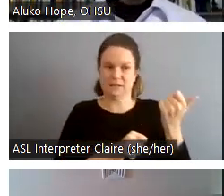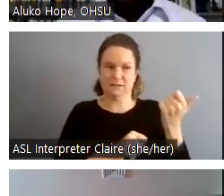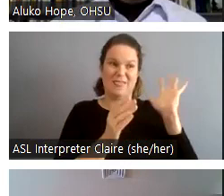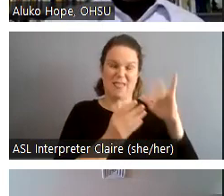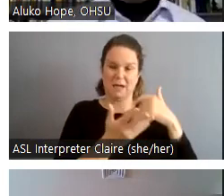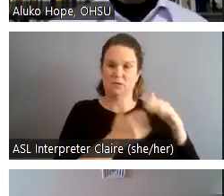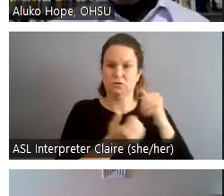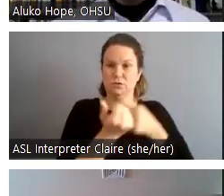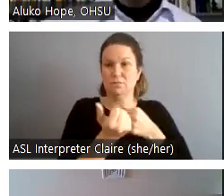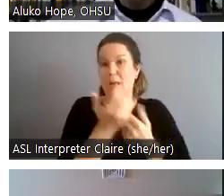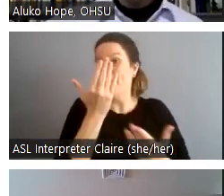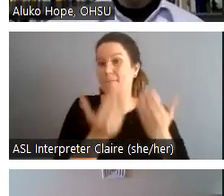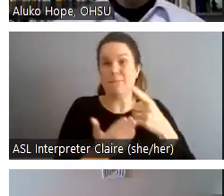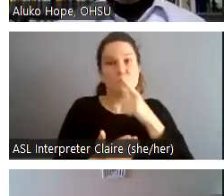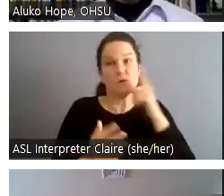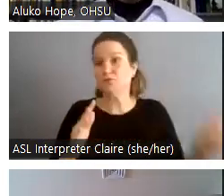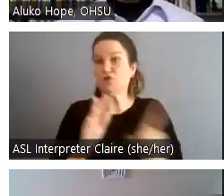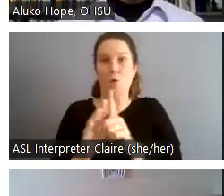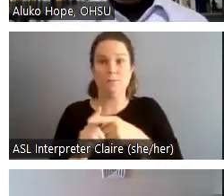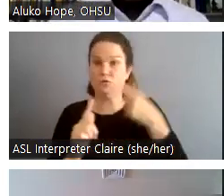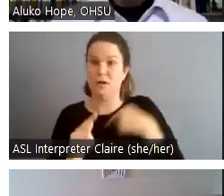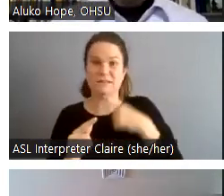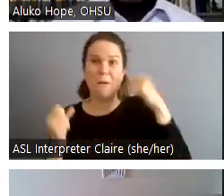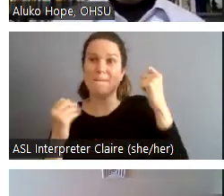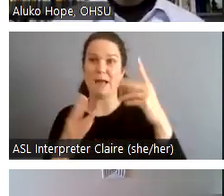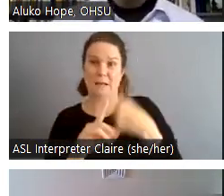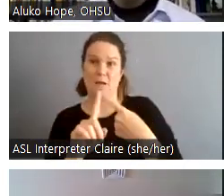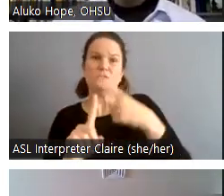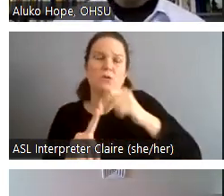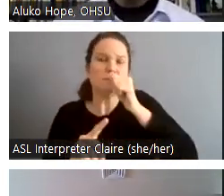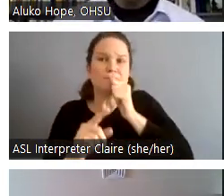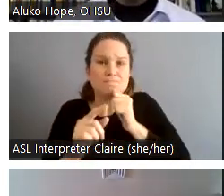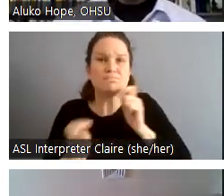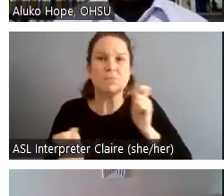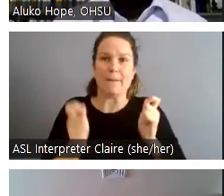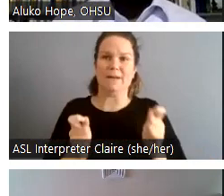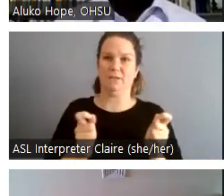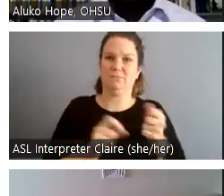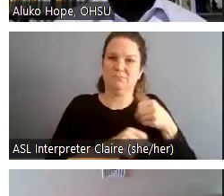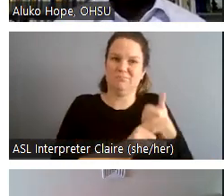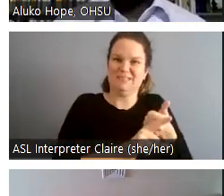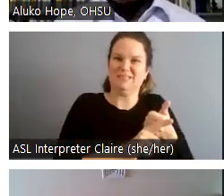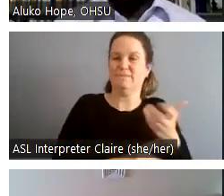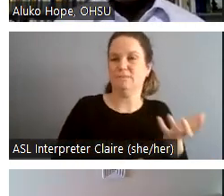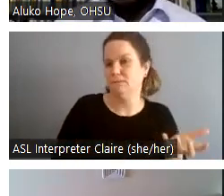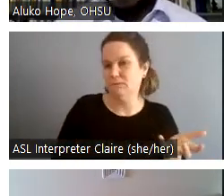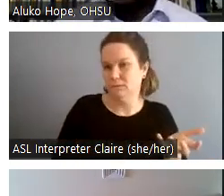You may not present for many, many months and so- because maybe you're able to make the accommodations on your own. And